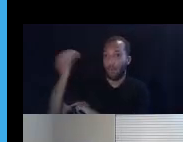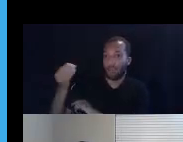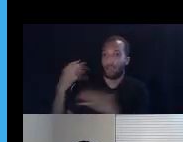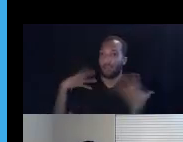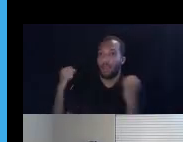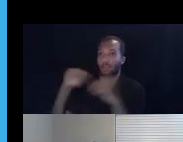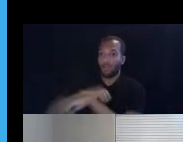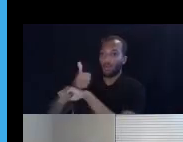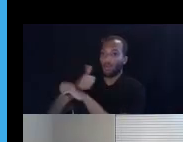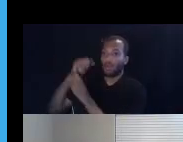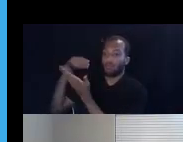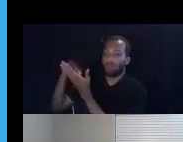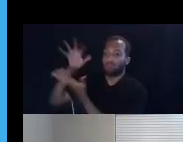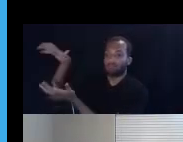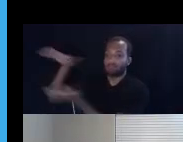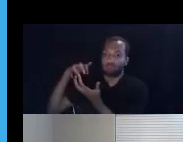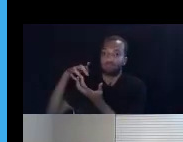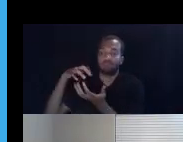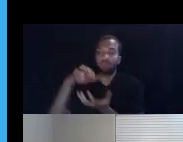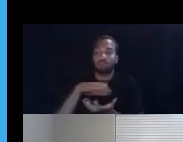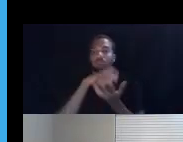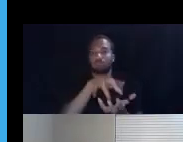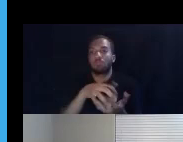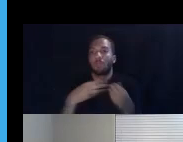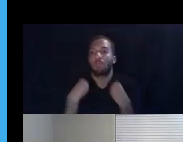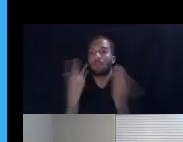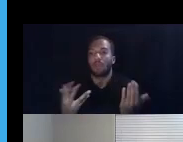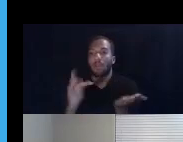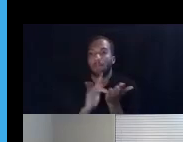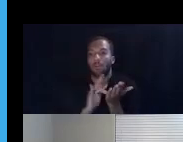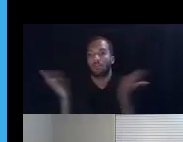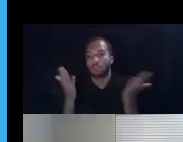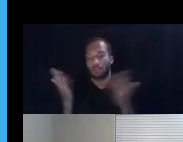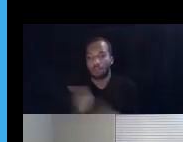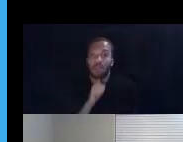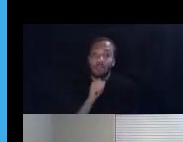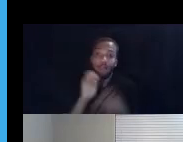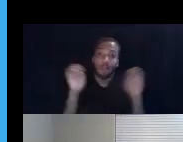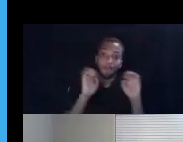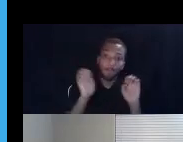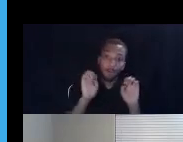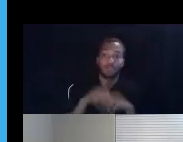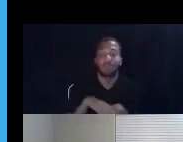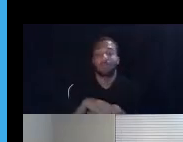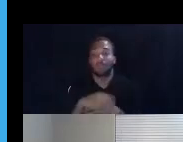So providing the medical services, behavioral health, non-emergency, medical transportation benefit, all of that.